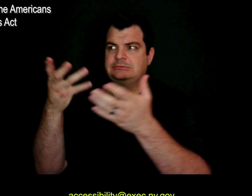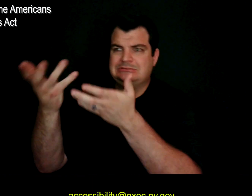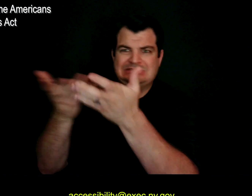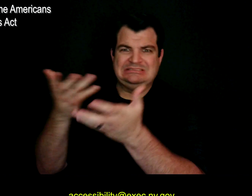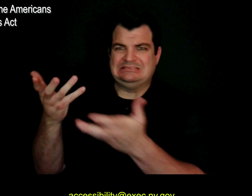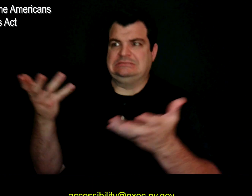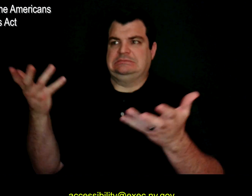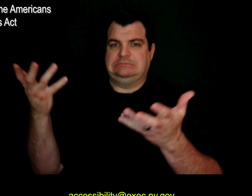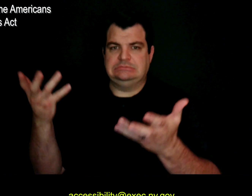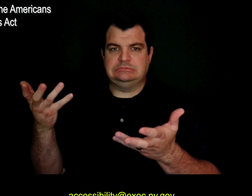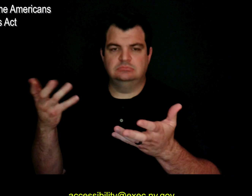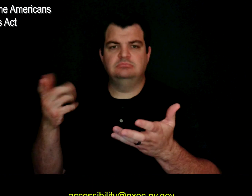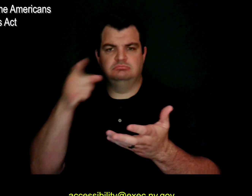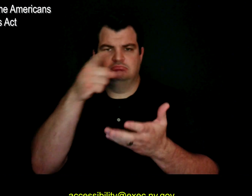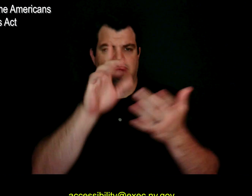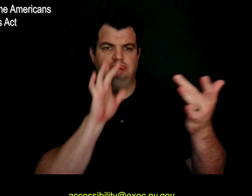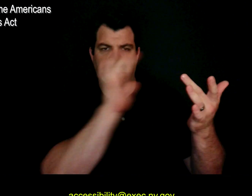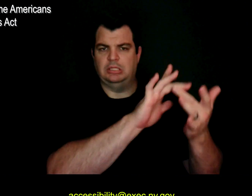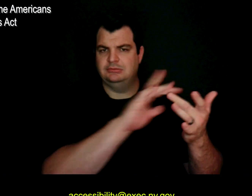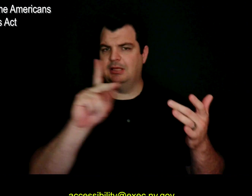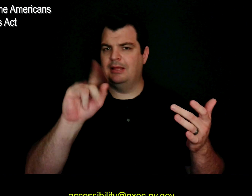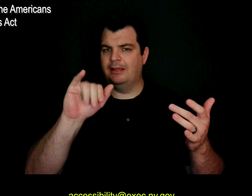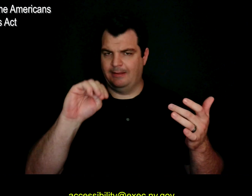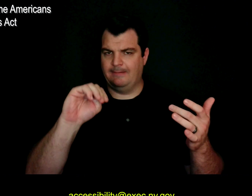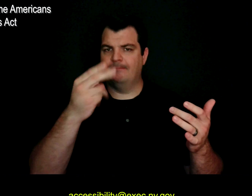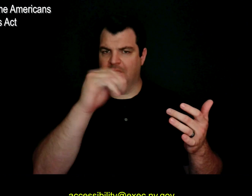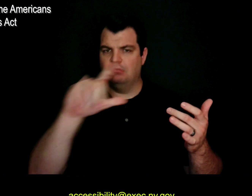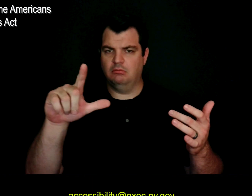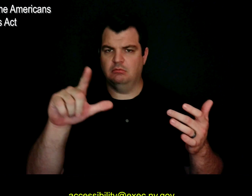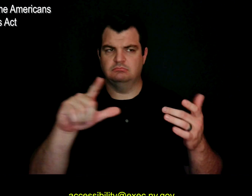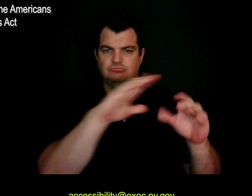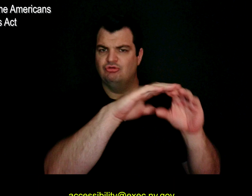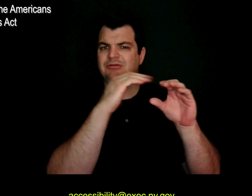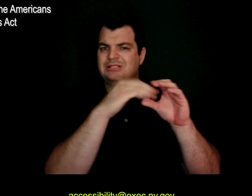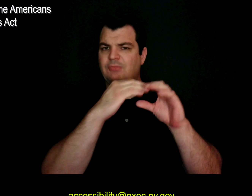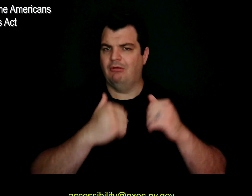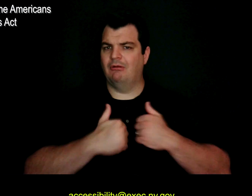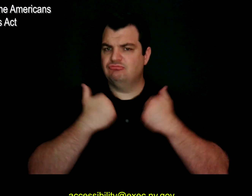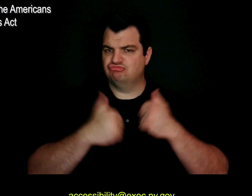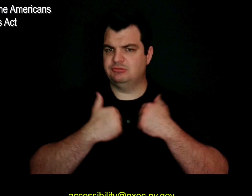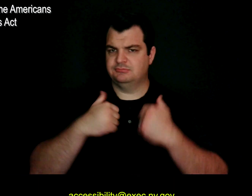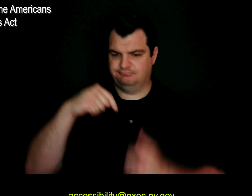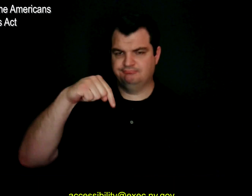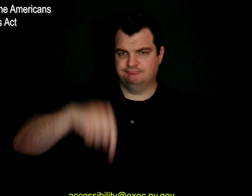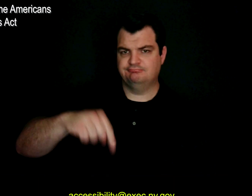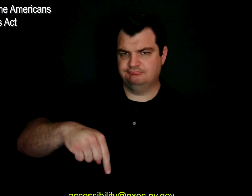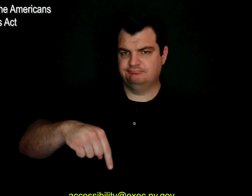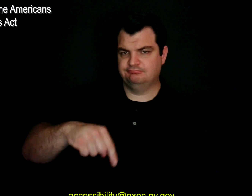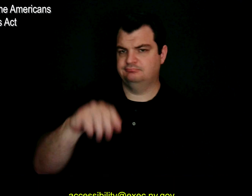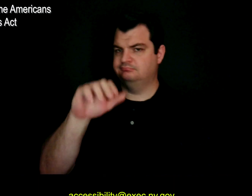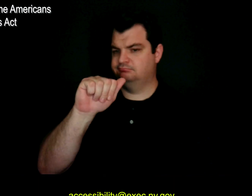accessibility@exec.ny.gov